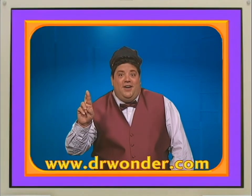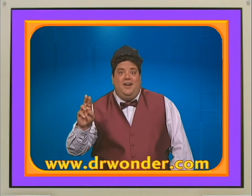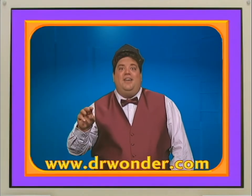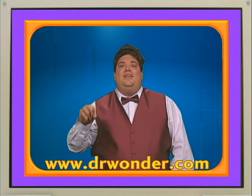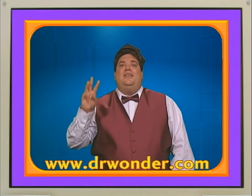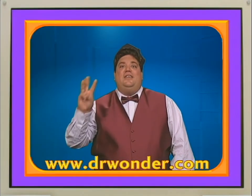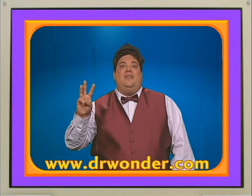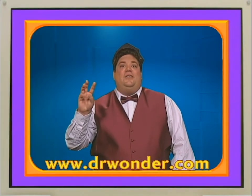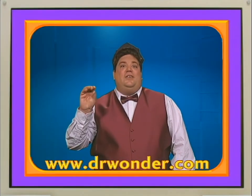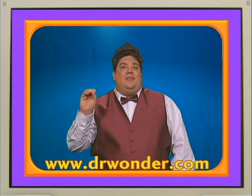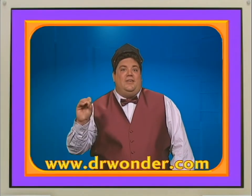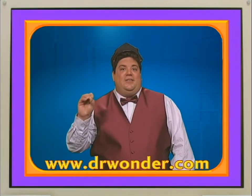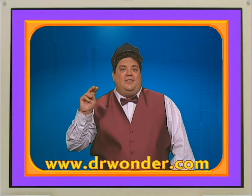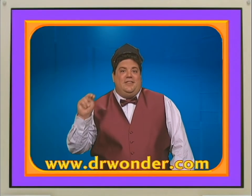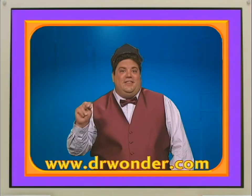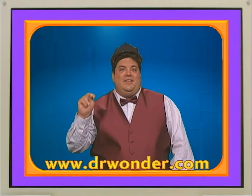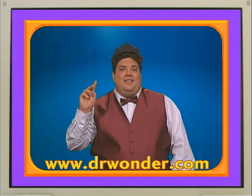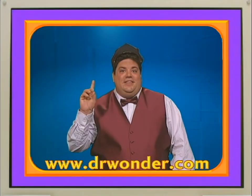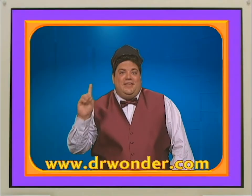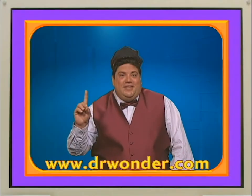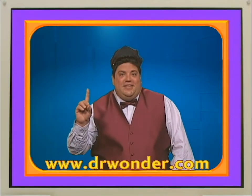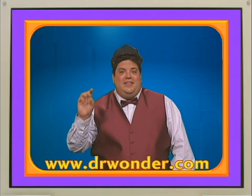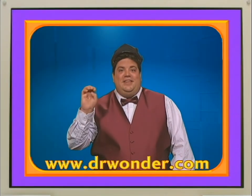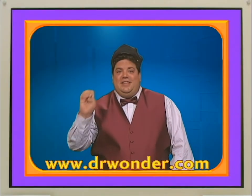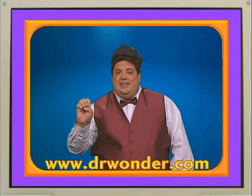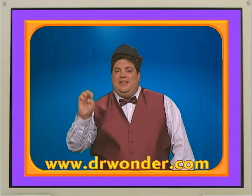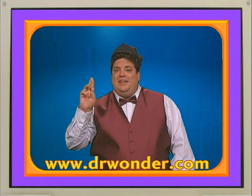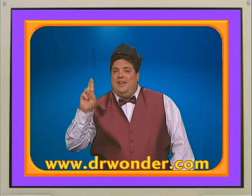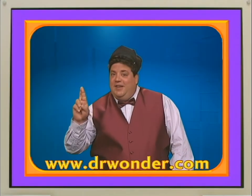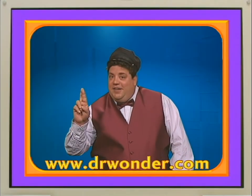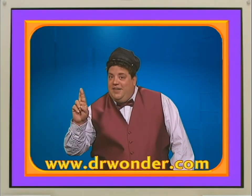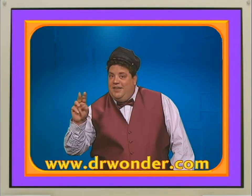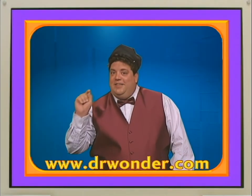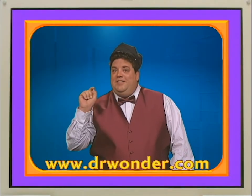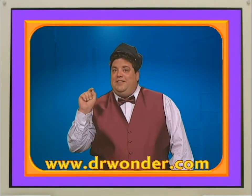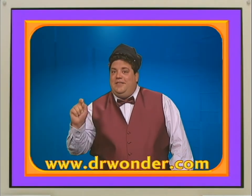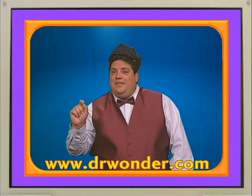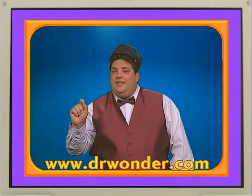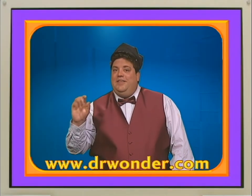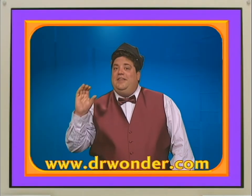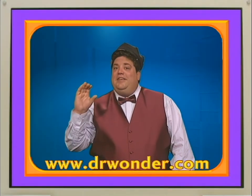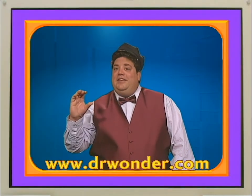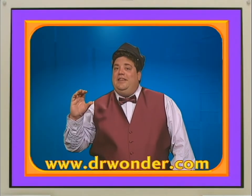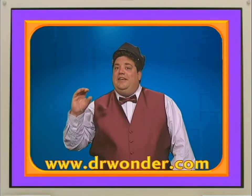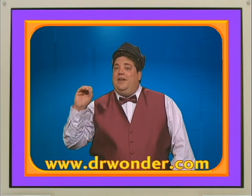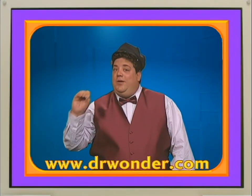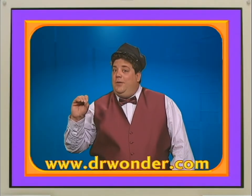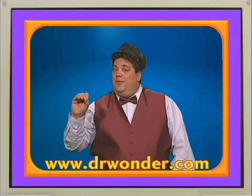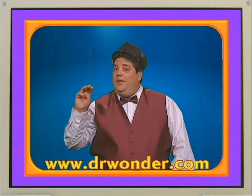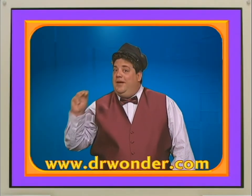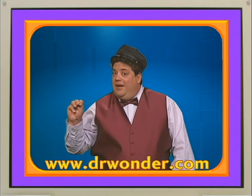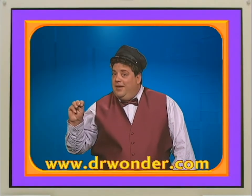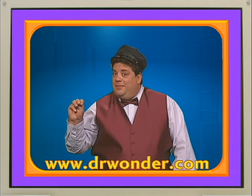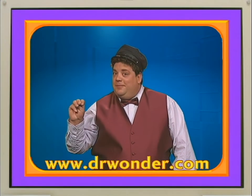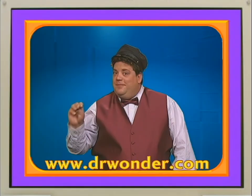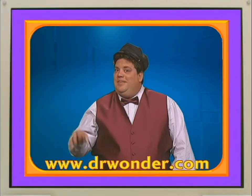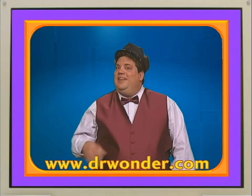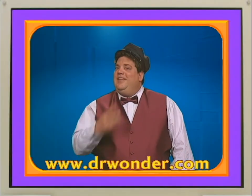HONESTY YOU AND YOUR FRIEND ARE HANGIN' AFTER SCHOOL, THERE'S A PARTY SATURDAY THAT YOU WANT TO GO TO, BUT YOUR FRIEND CAN'T GO, GOT TO FINISH SOME CHORES,